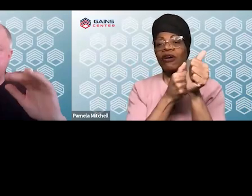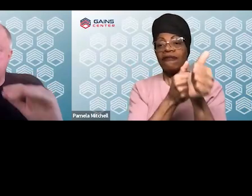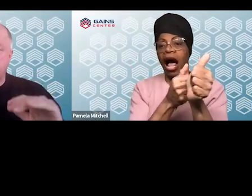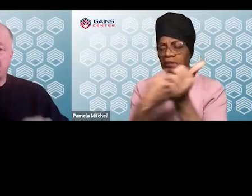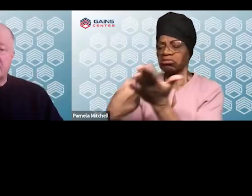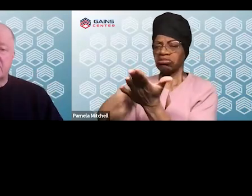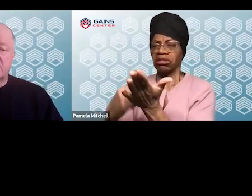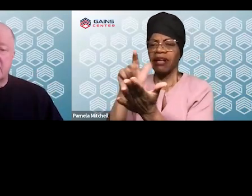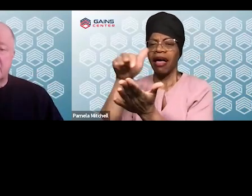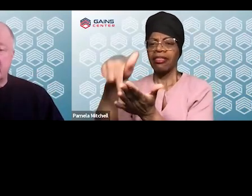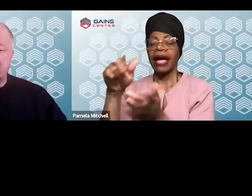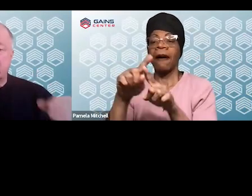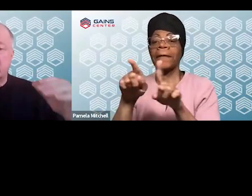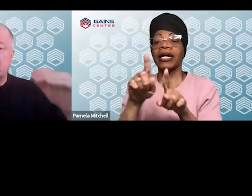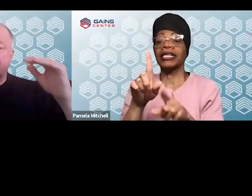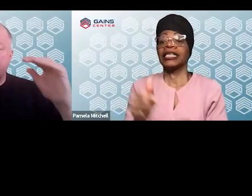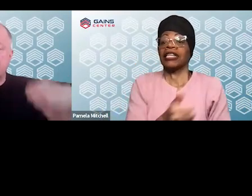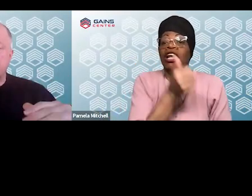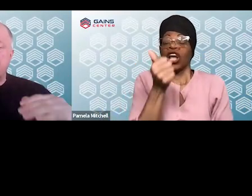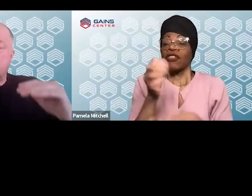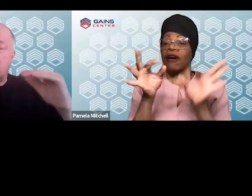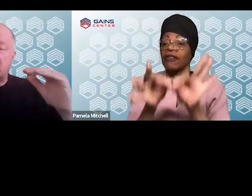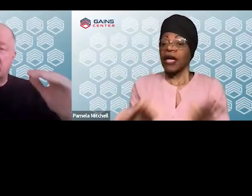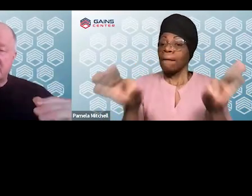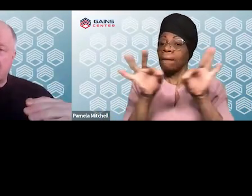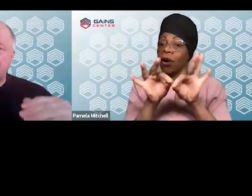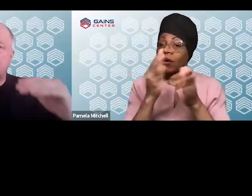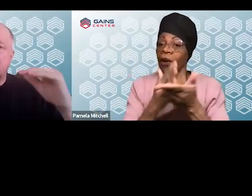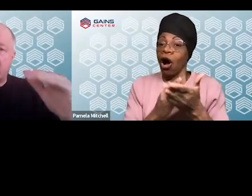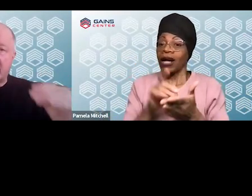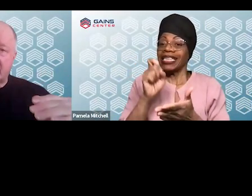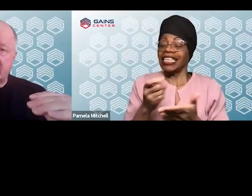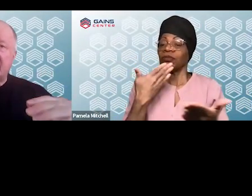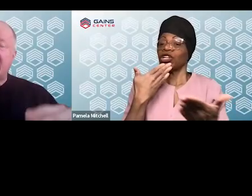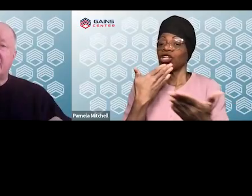but that's another of the essential elements. There needs to be a well-designed training